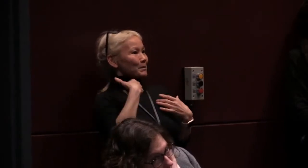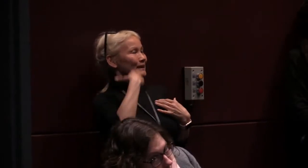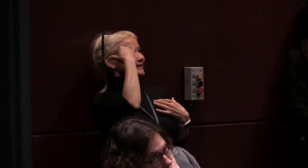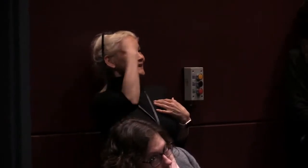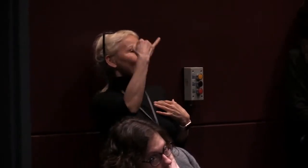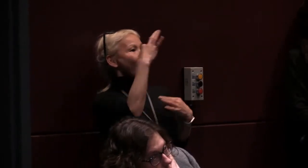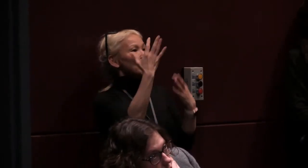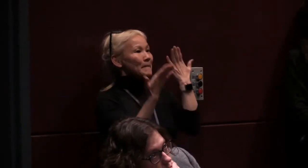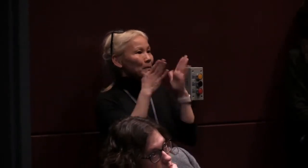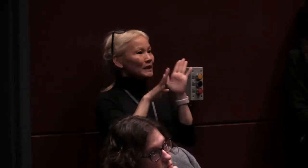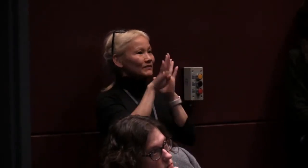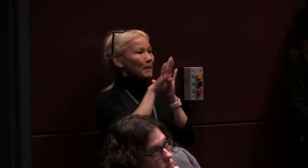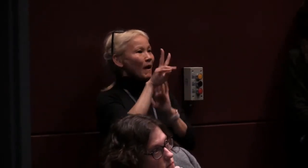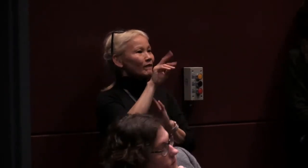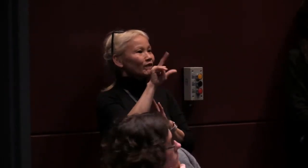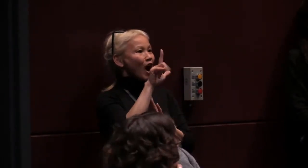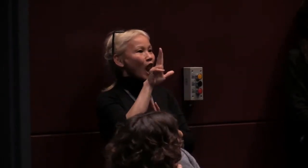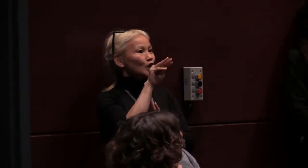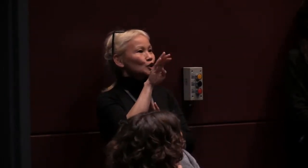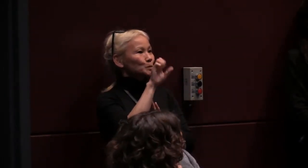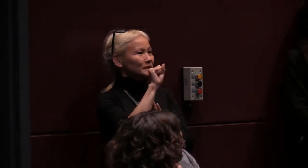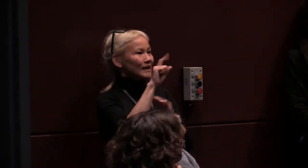So Nikki, when you spoke about the book,